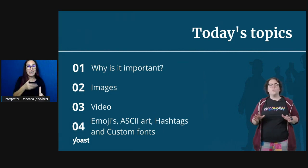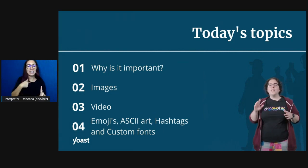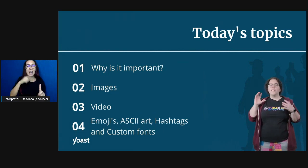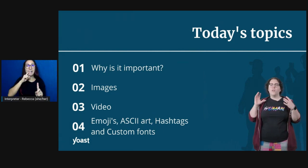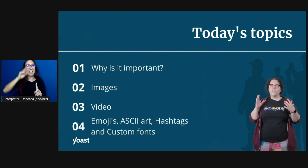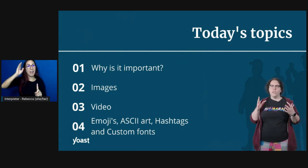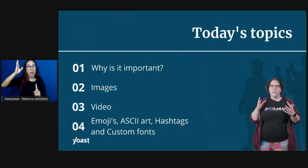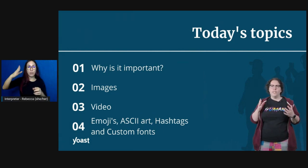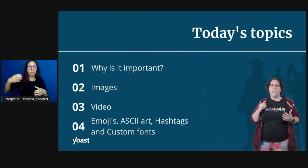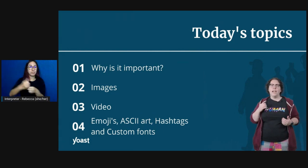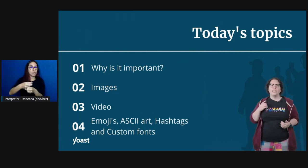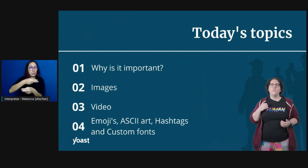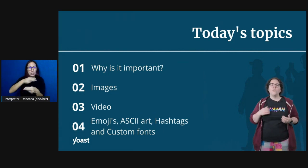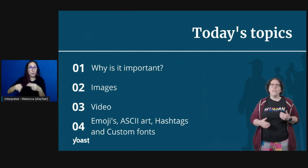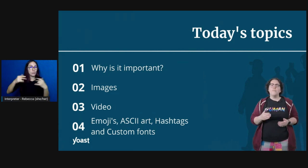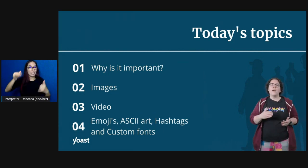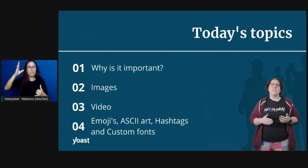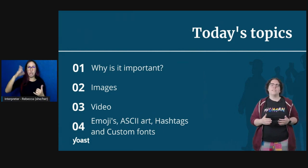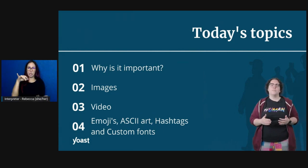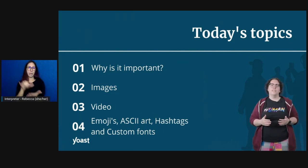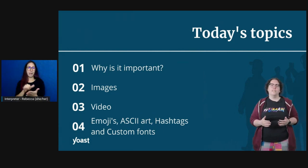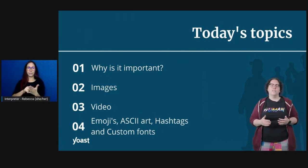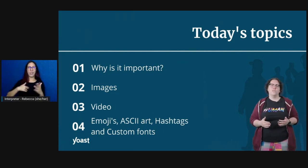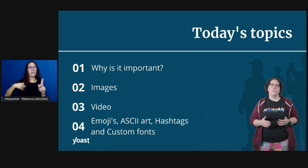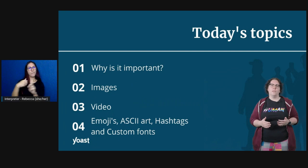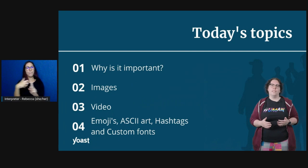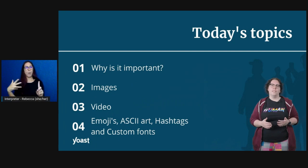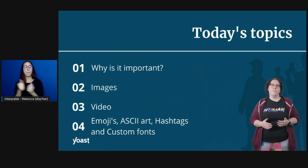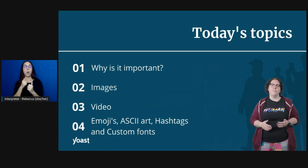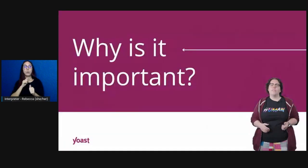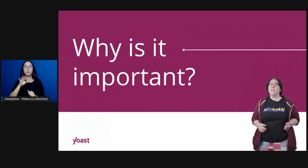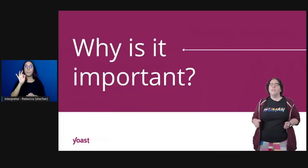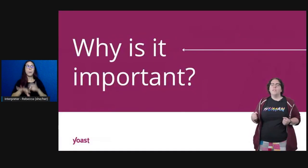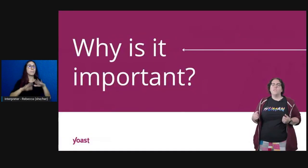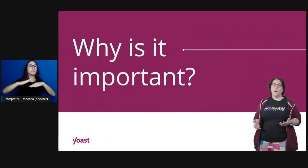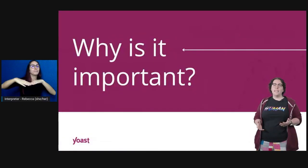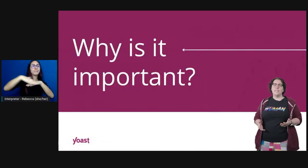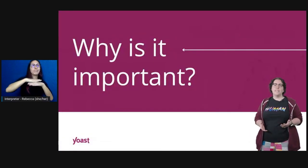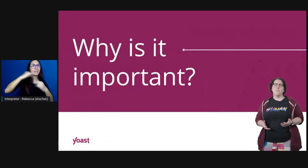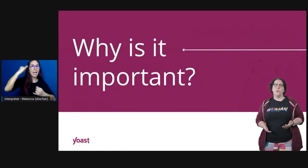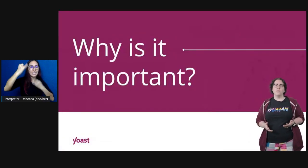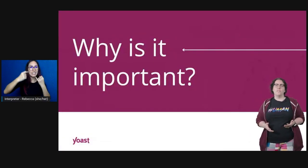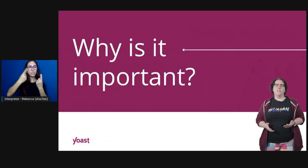I just want the cogs turning and you thinking about social accessibility in media. Why is this important?